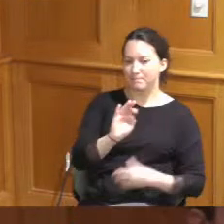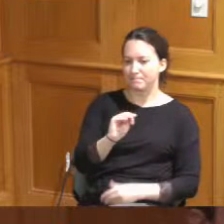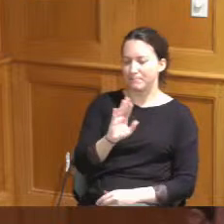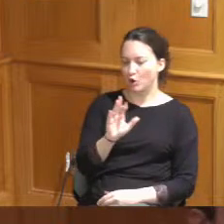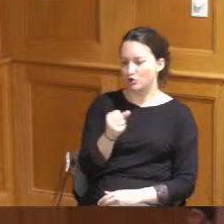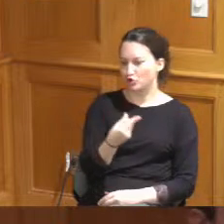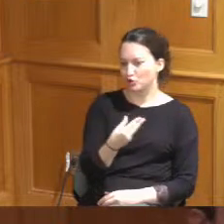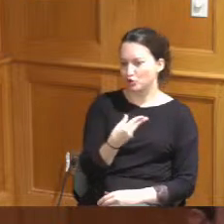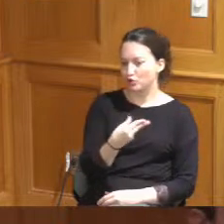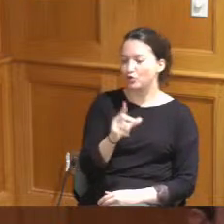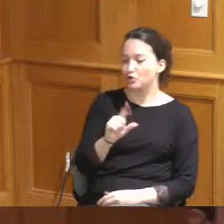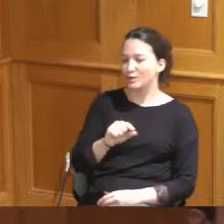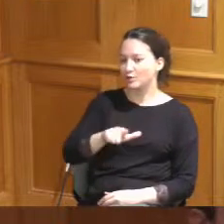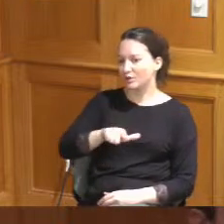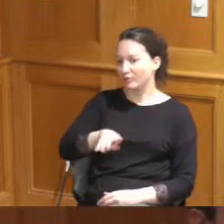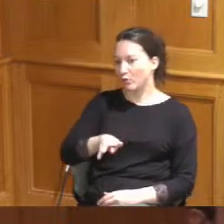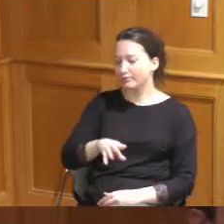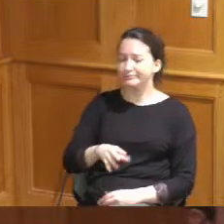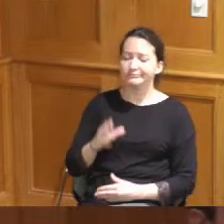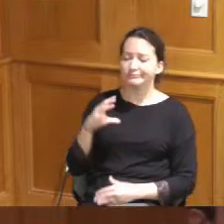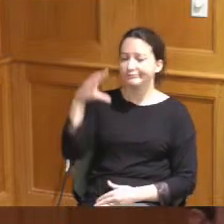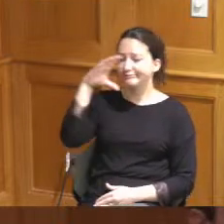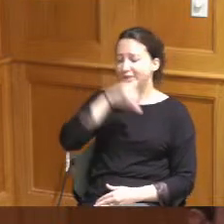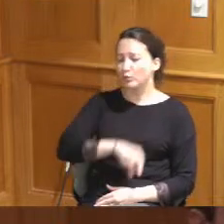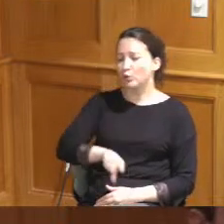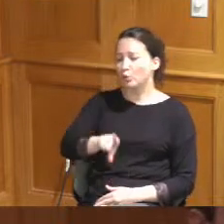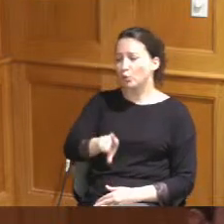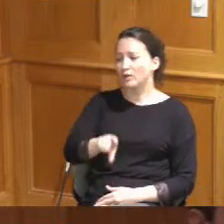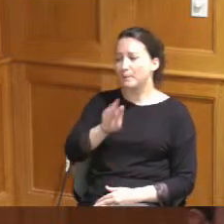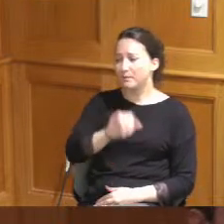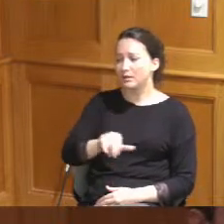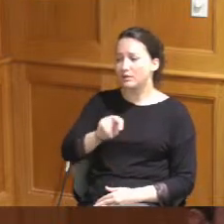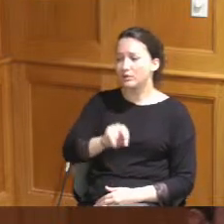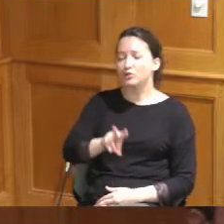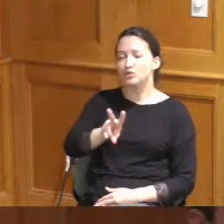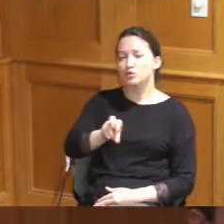the Engineer's estimate is one million two hundred and forty three thousand dollars this will be